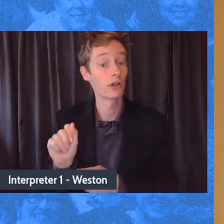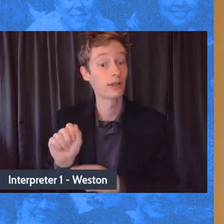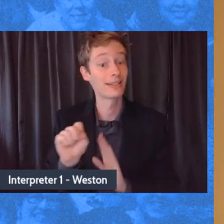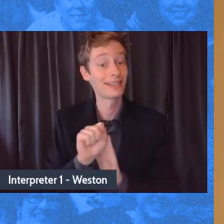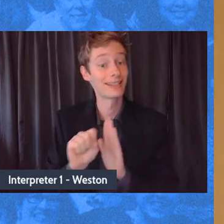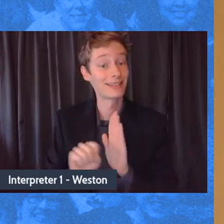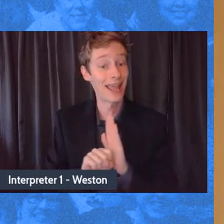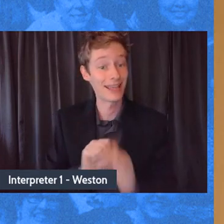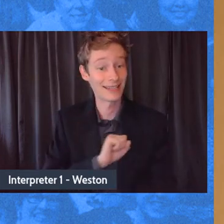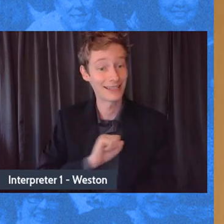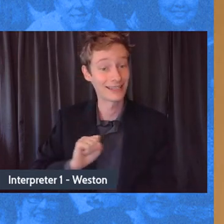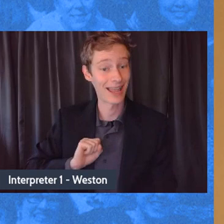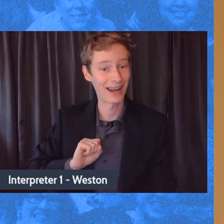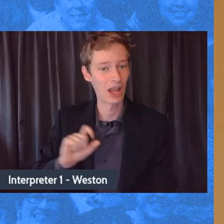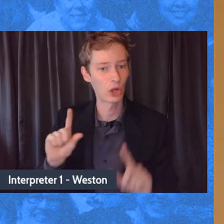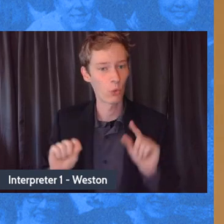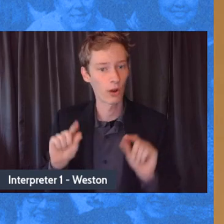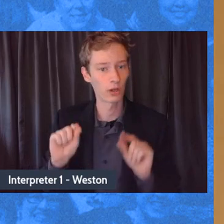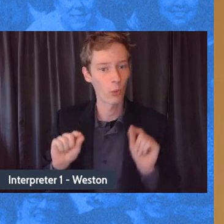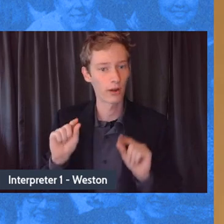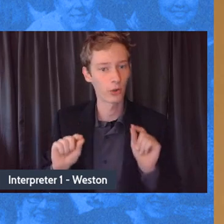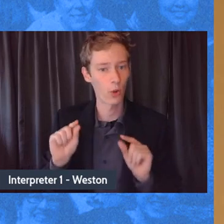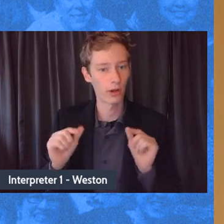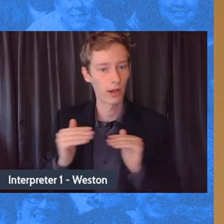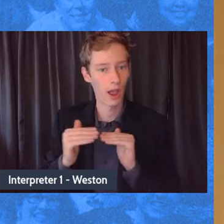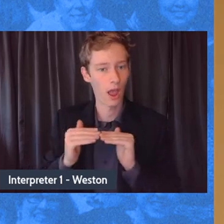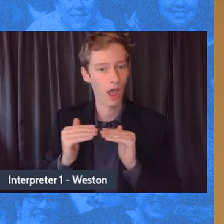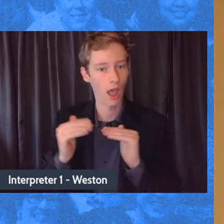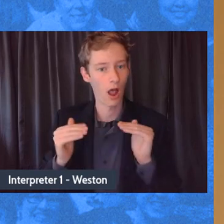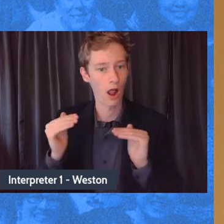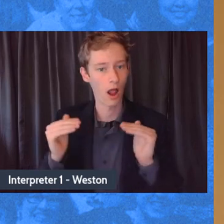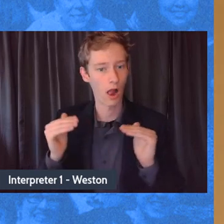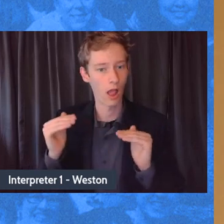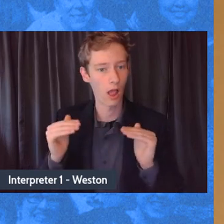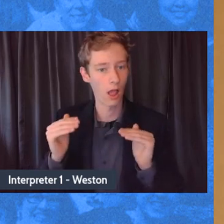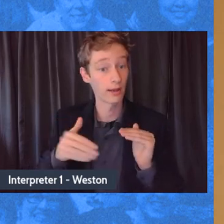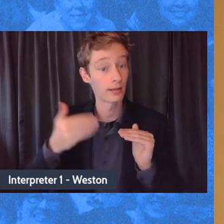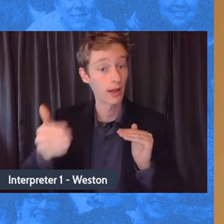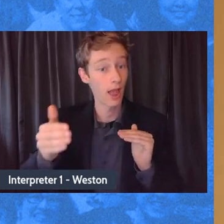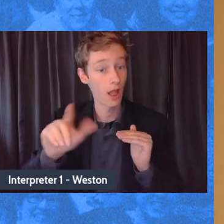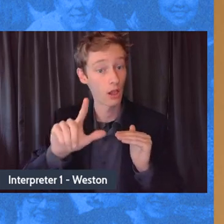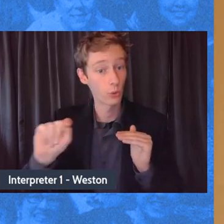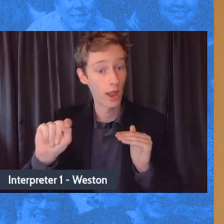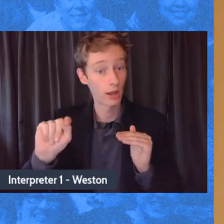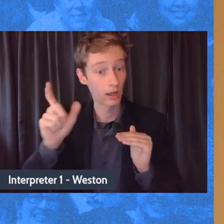on the issue of abortion. The next Lieutenant governor will be that deciding vote.